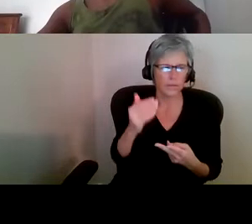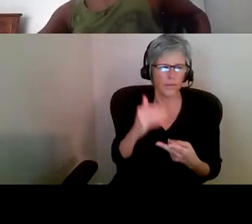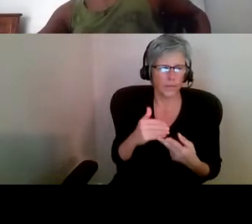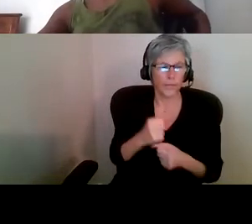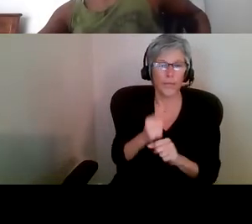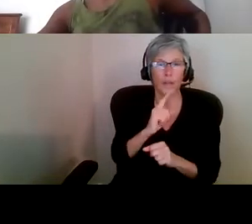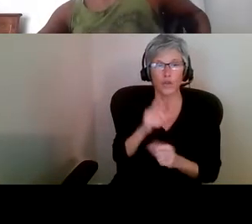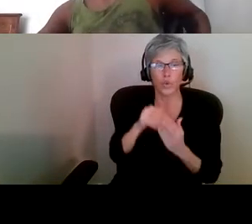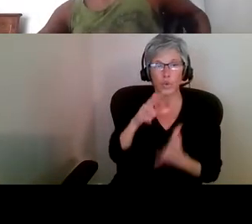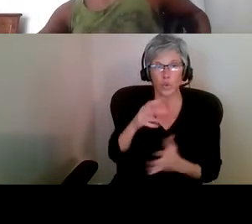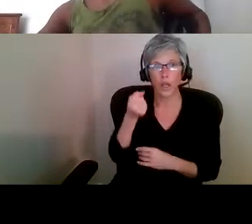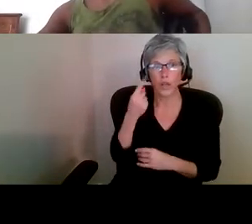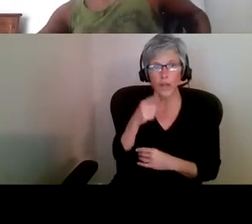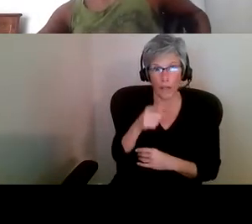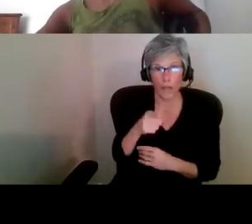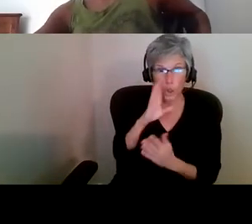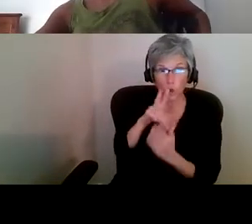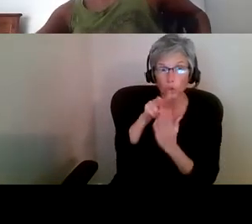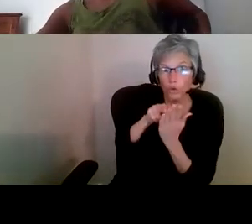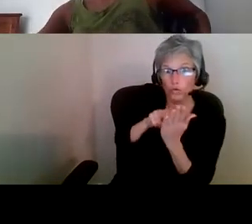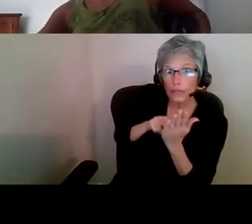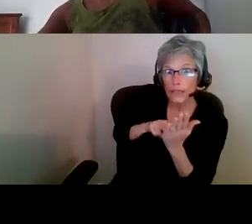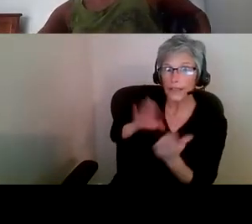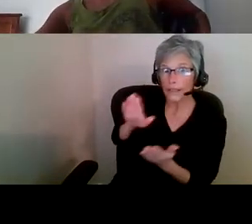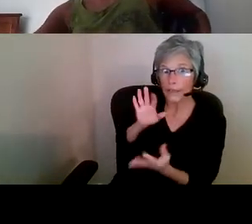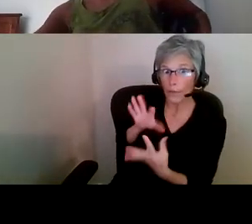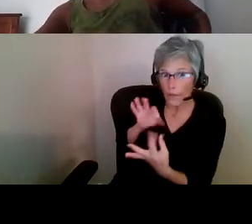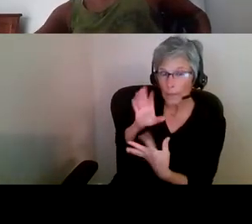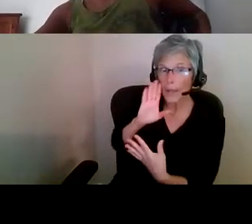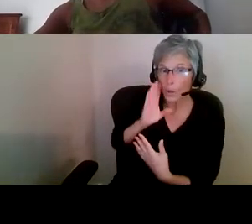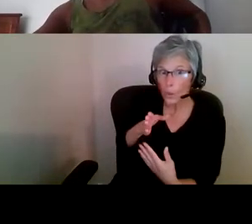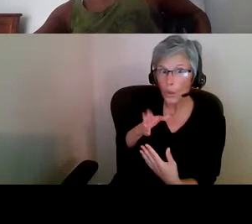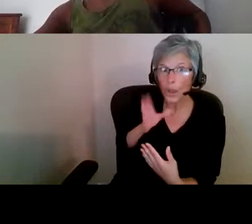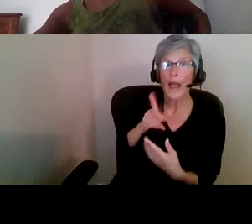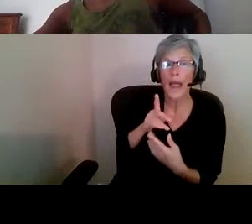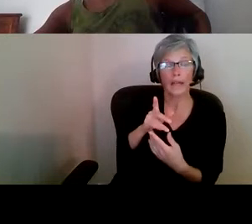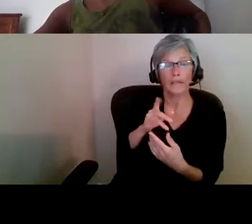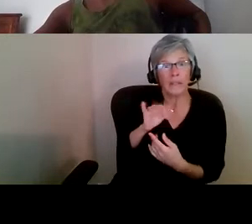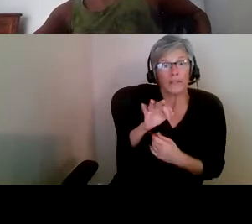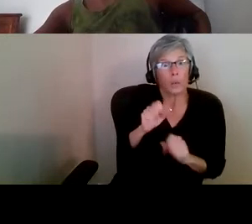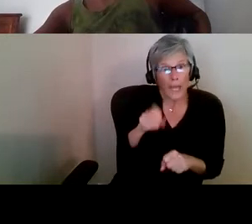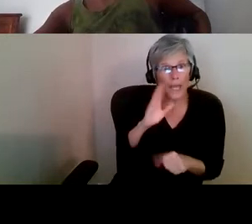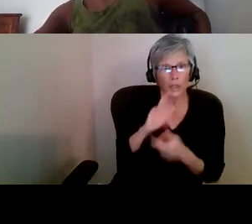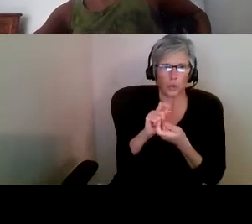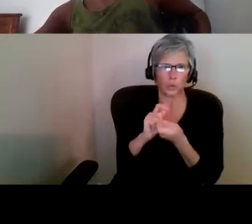you're gonna read that feedback and you're going to make the changes where you can for their for